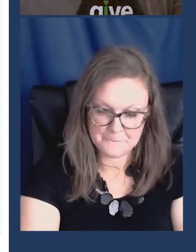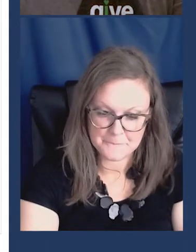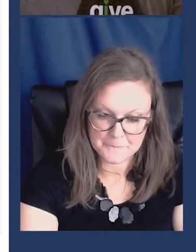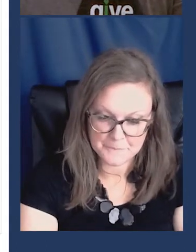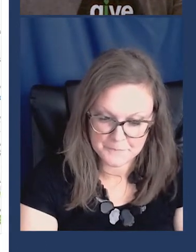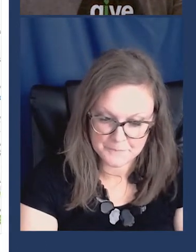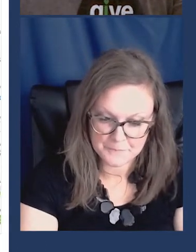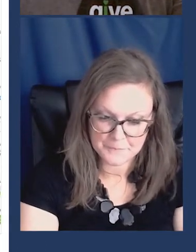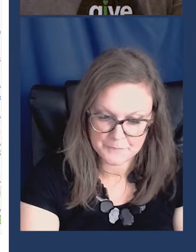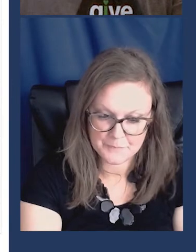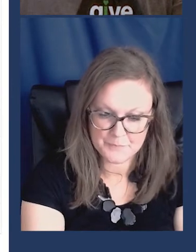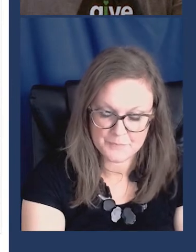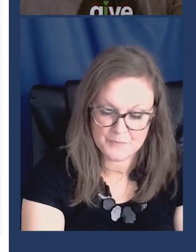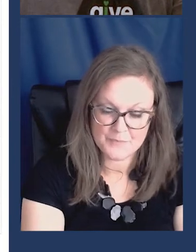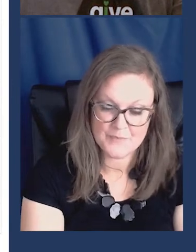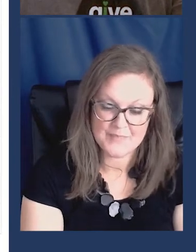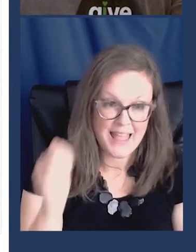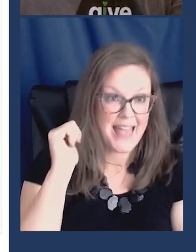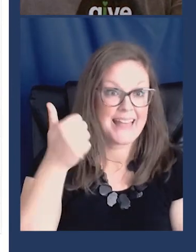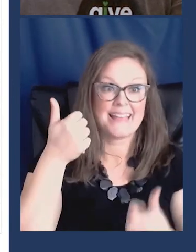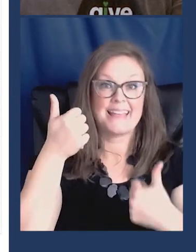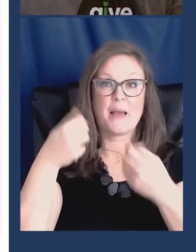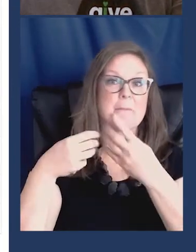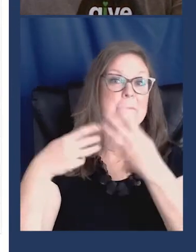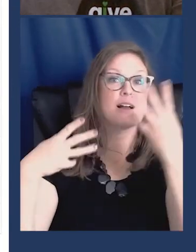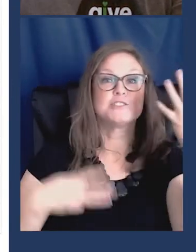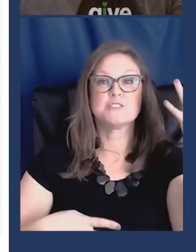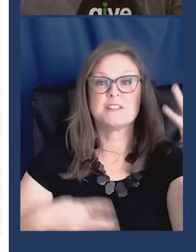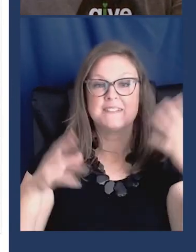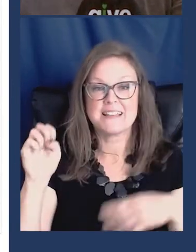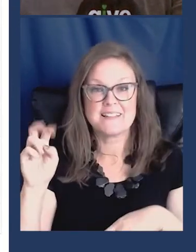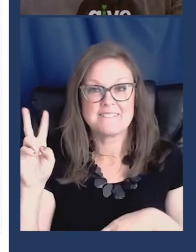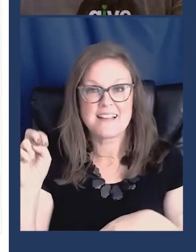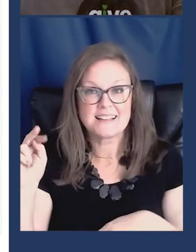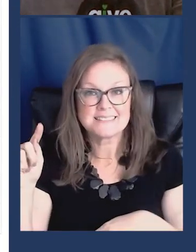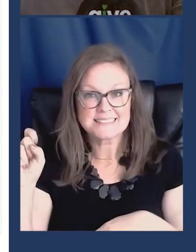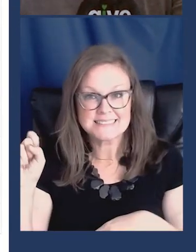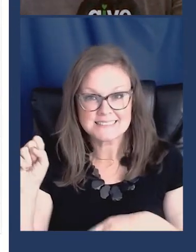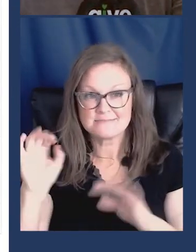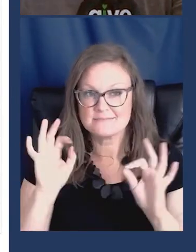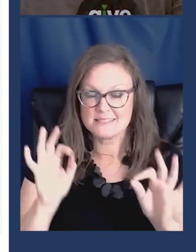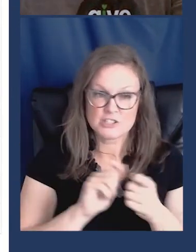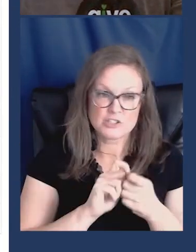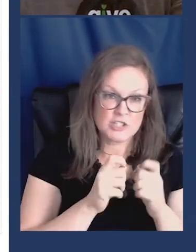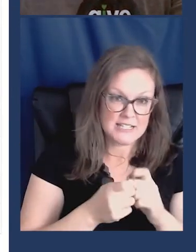There we go, a bunch of events. Client change entity created, we've got we've got a player,